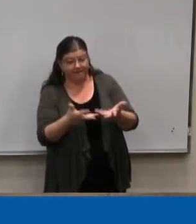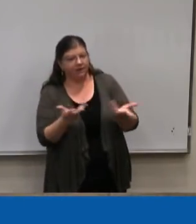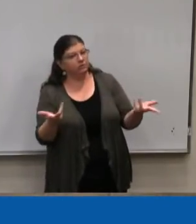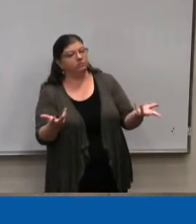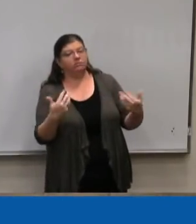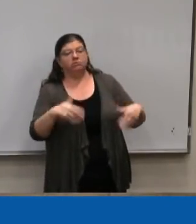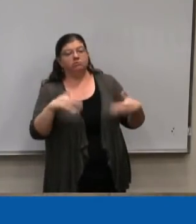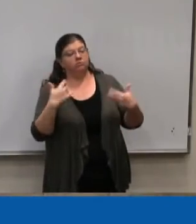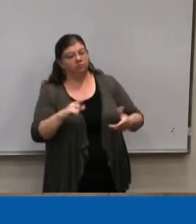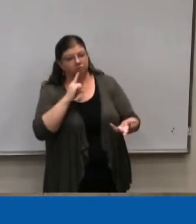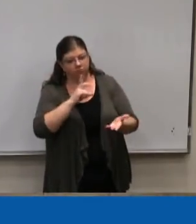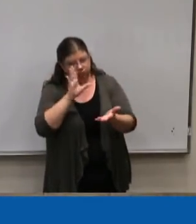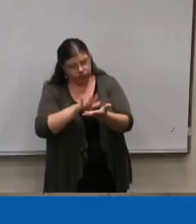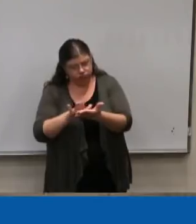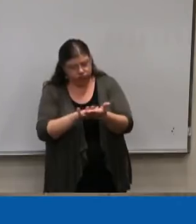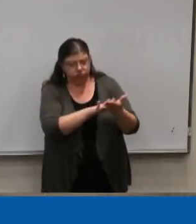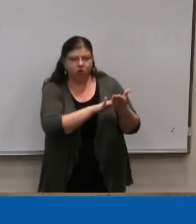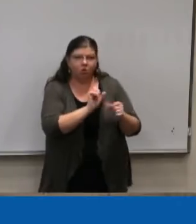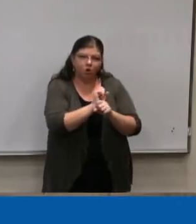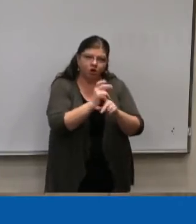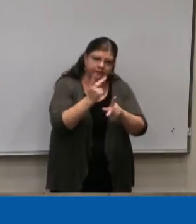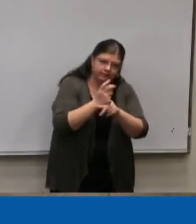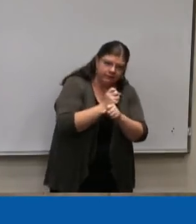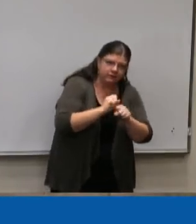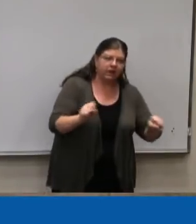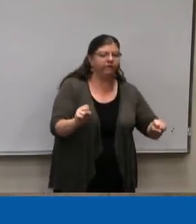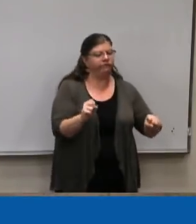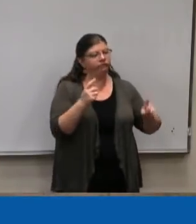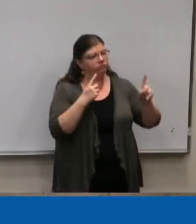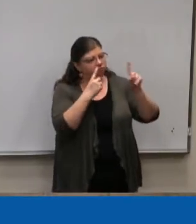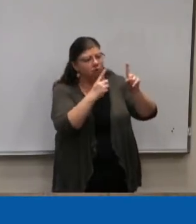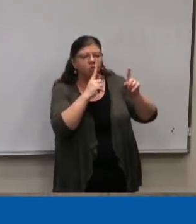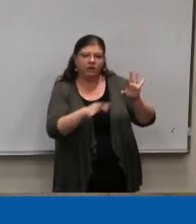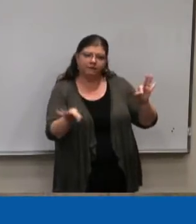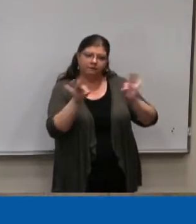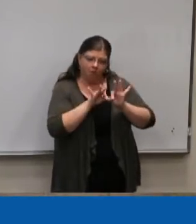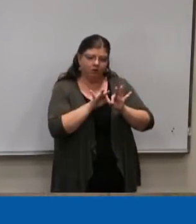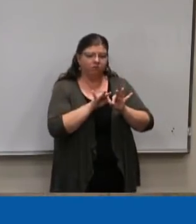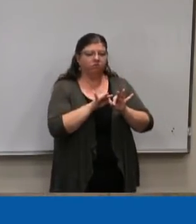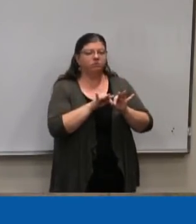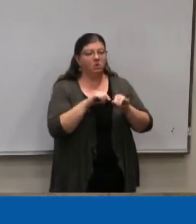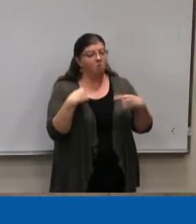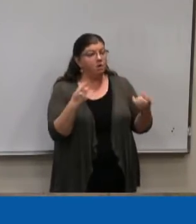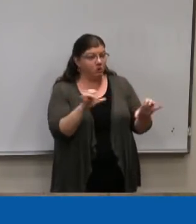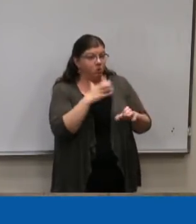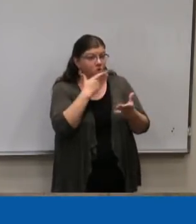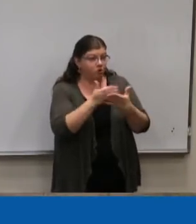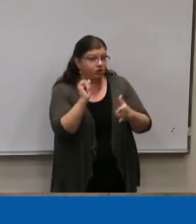to keep those workers safe in our community is really important. We're doing a nice job.